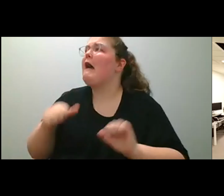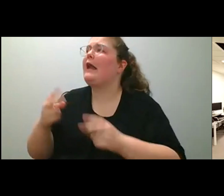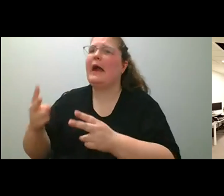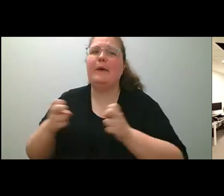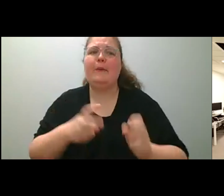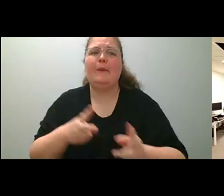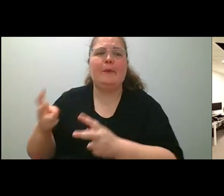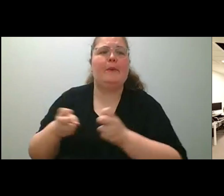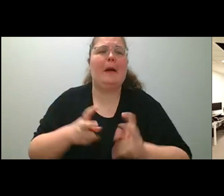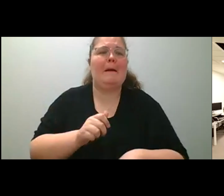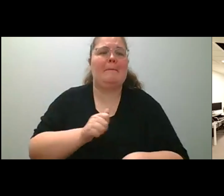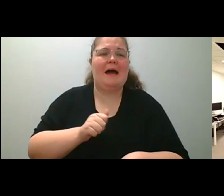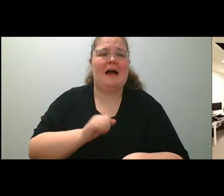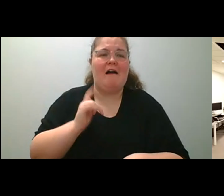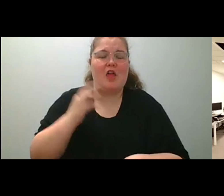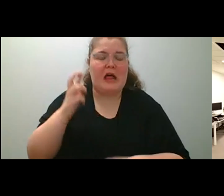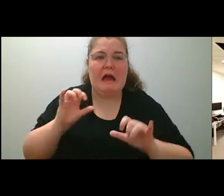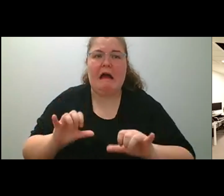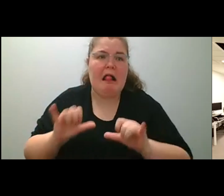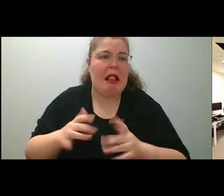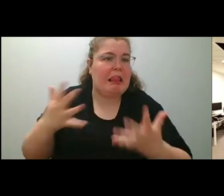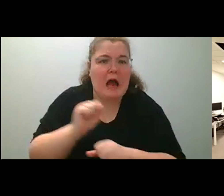to doing the work themselves rather than having our teams finish it.